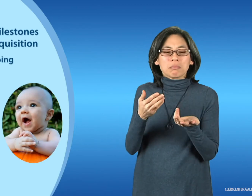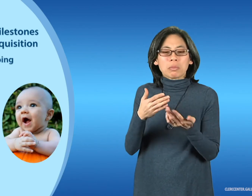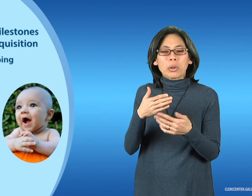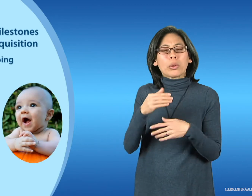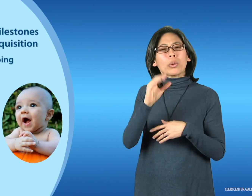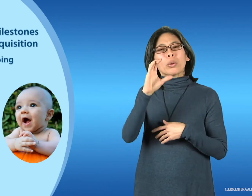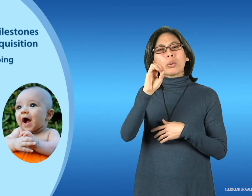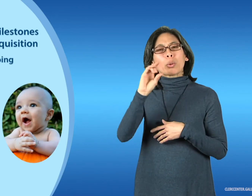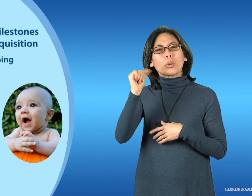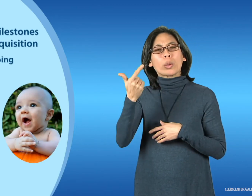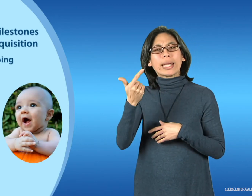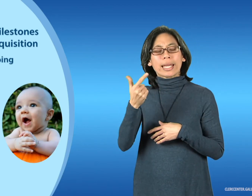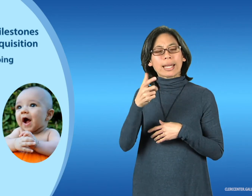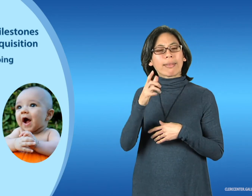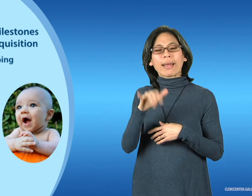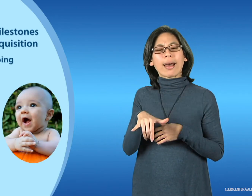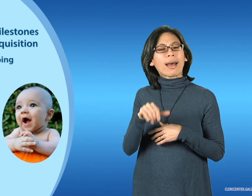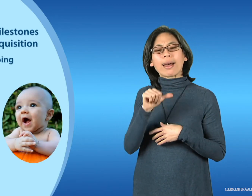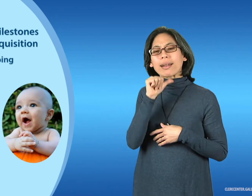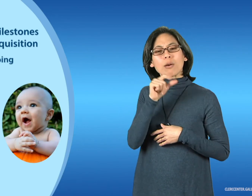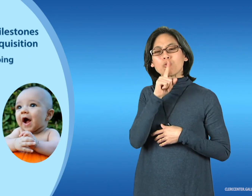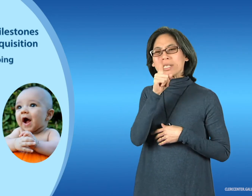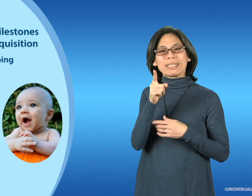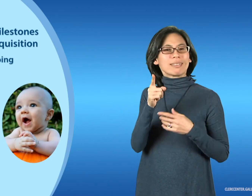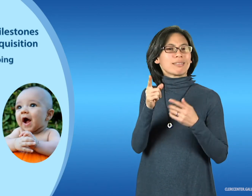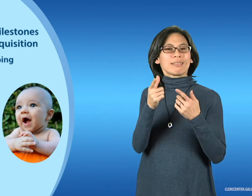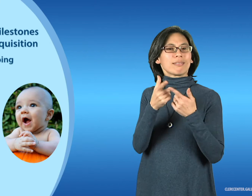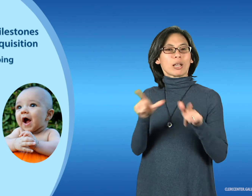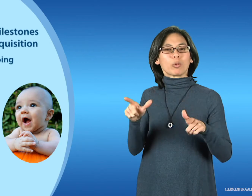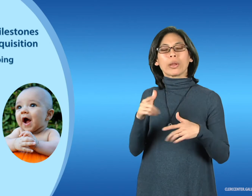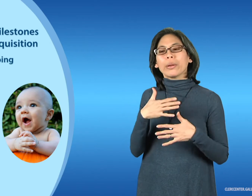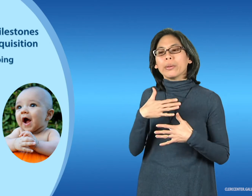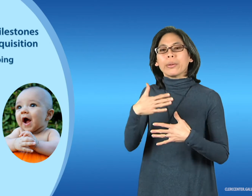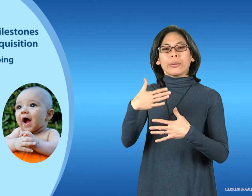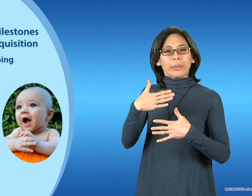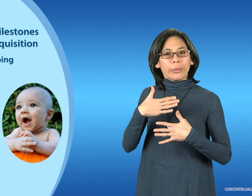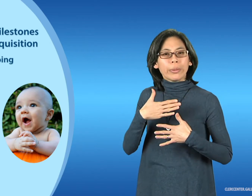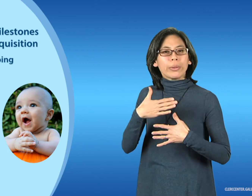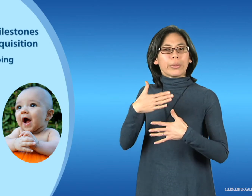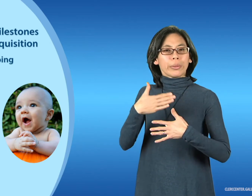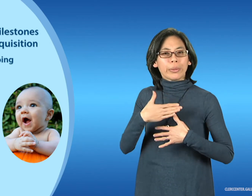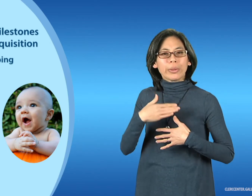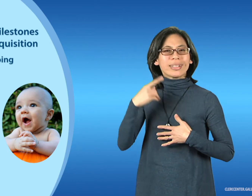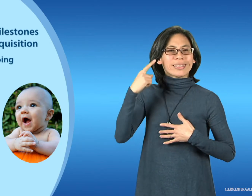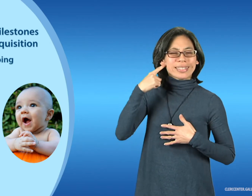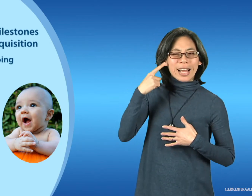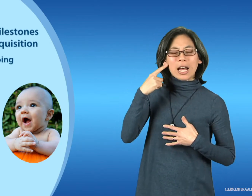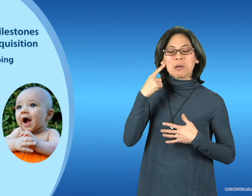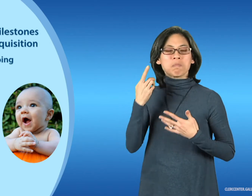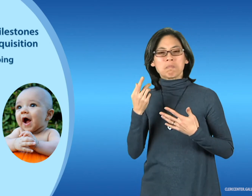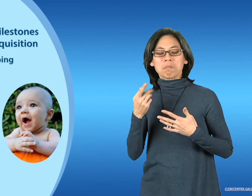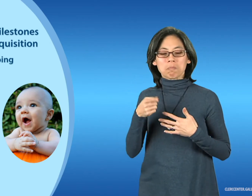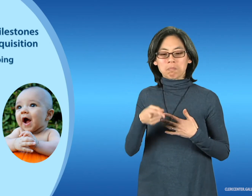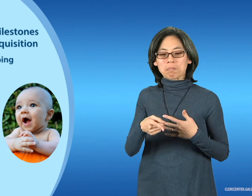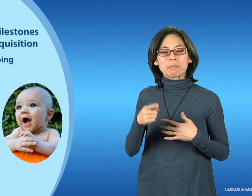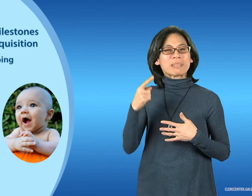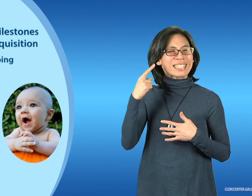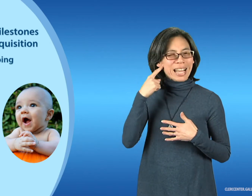Very early on, there is cooing, which we don't really consider linguistics. That's sort of breathing sounds,